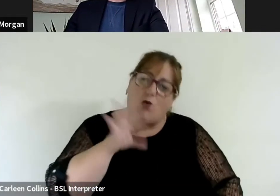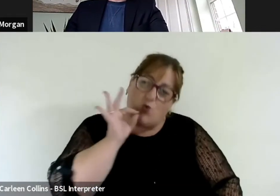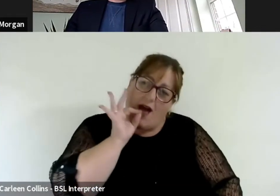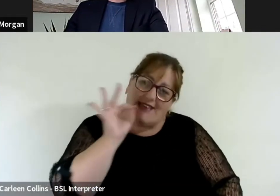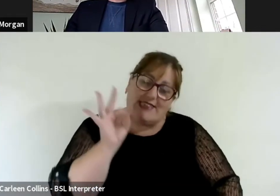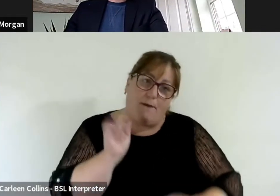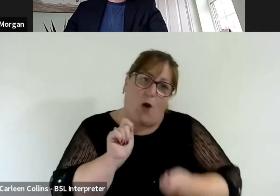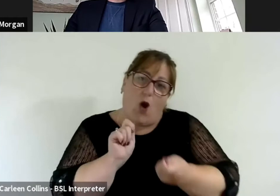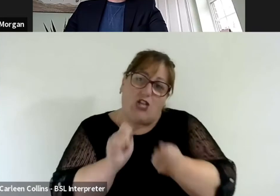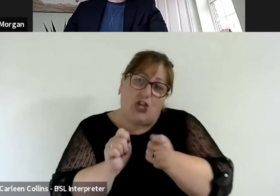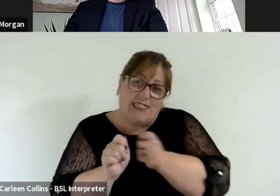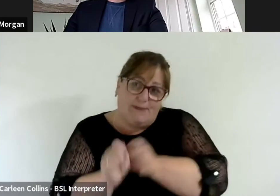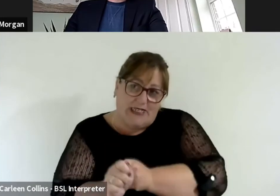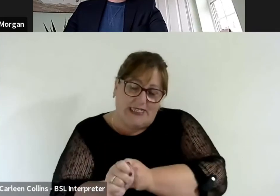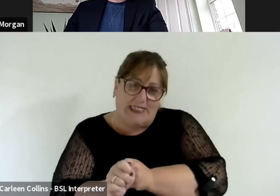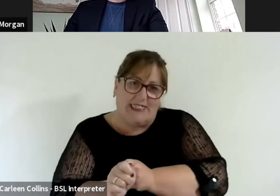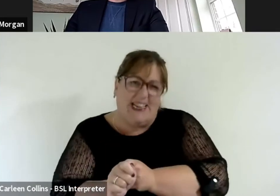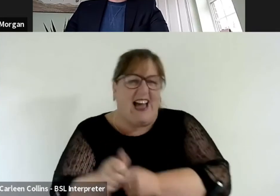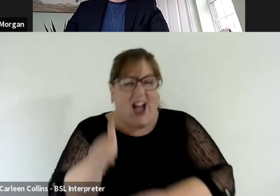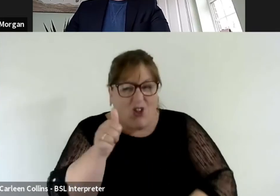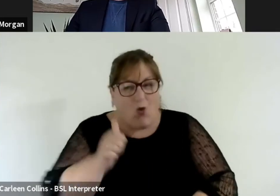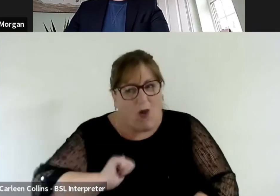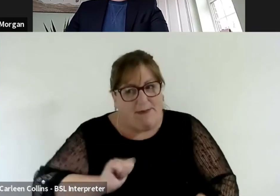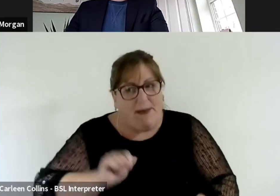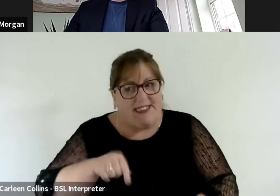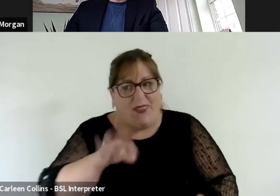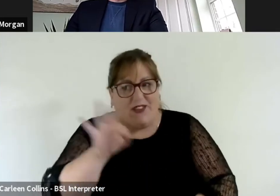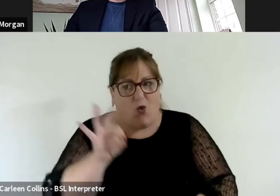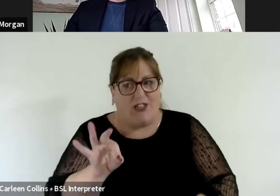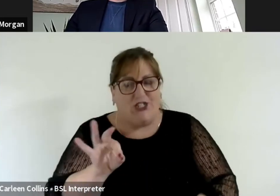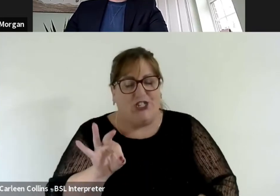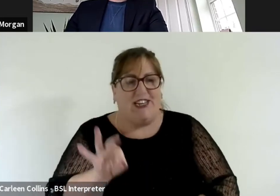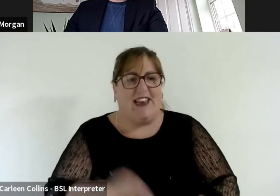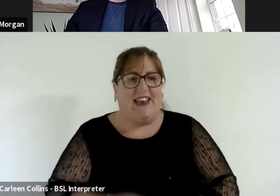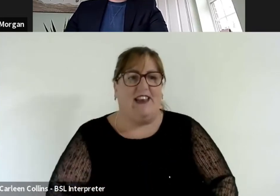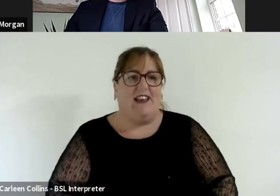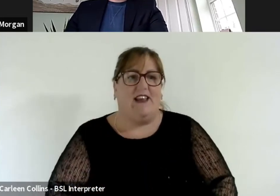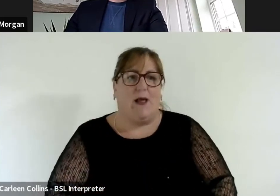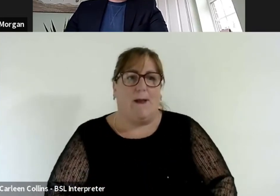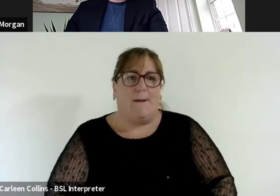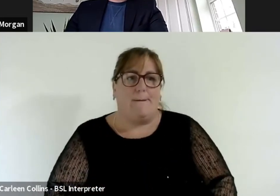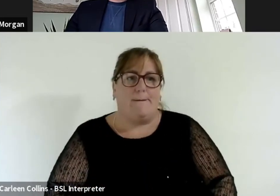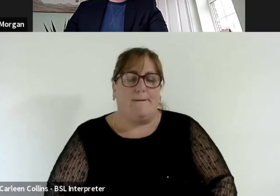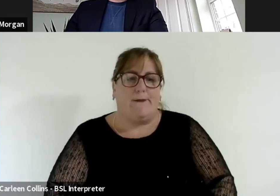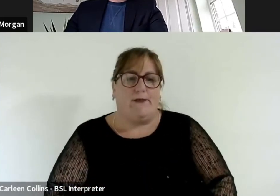that we avoid any kind of candidates feeling there isn't a fair process or they have been asked to do something they shouldn't have done. I want to ask you about adjustments.